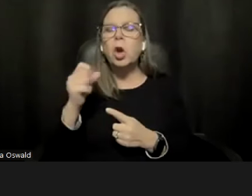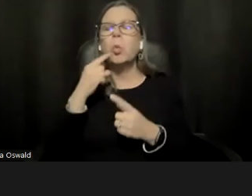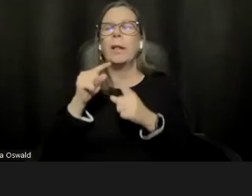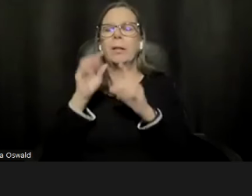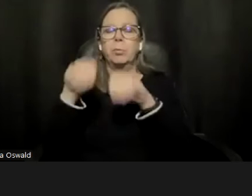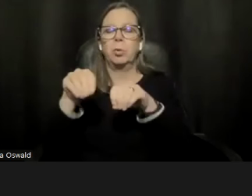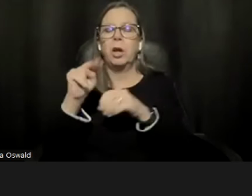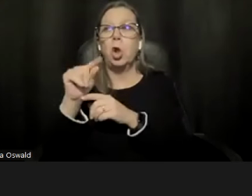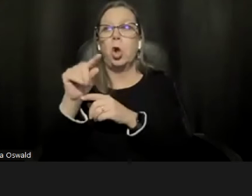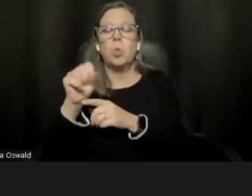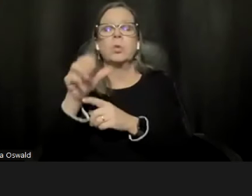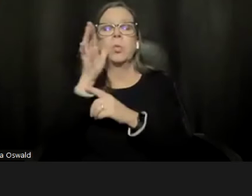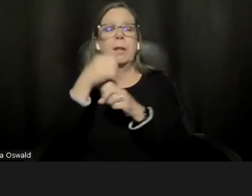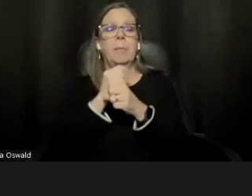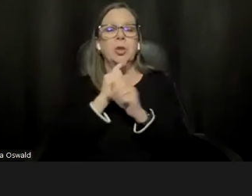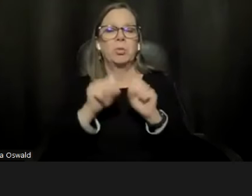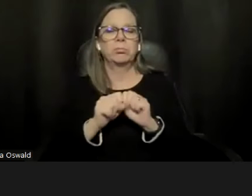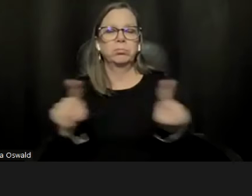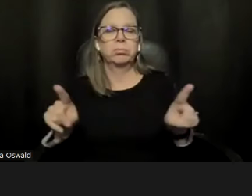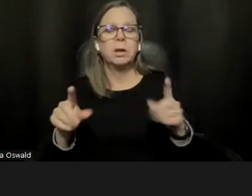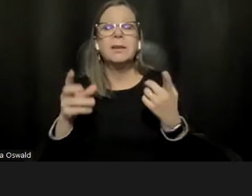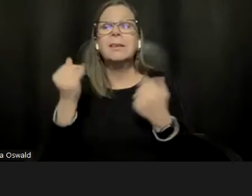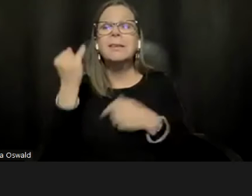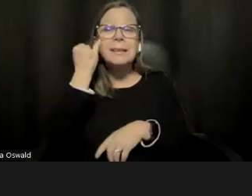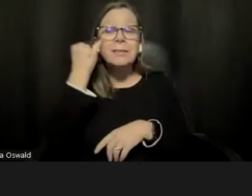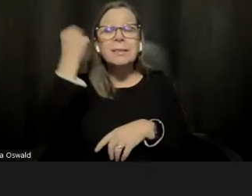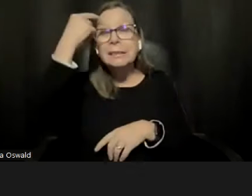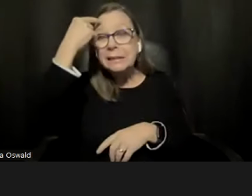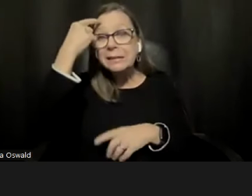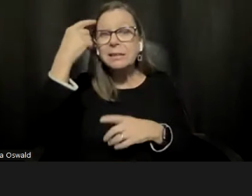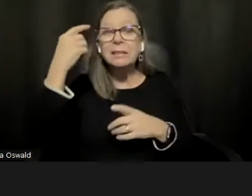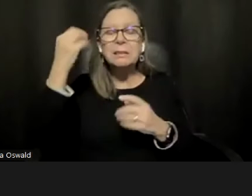If anything comes up while you are thinking about everything you've heard today, you can